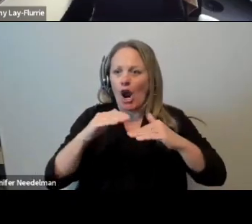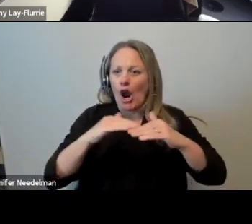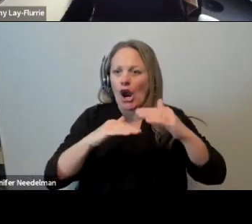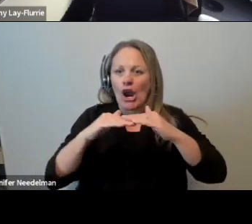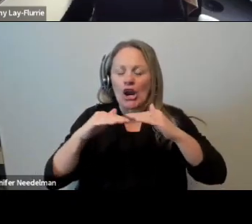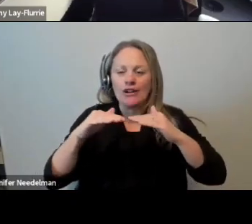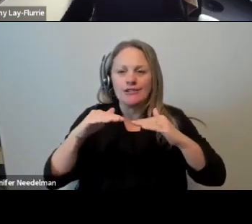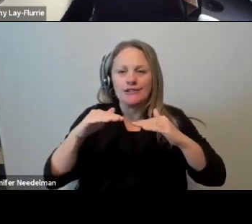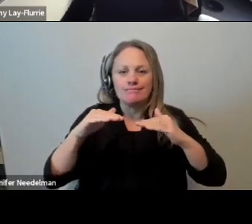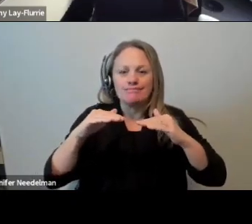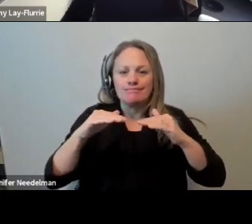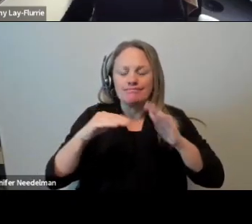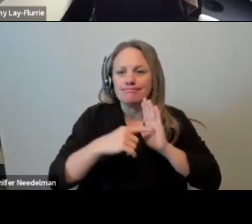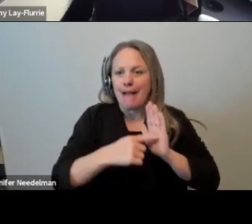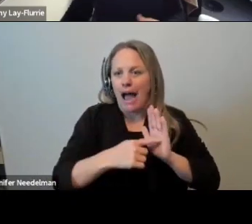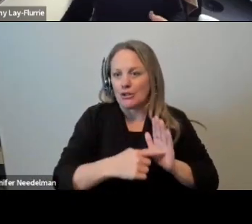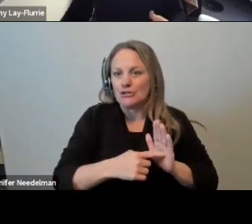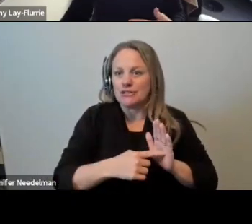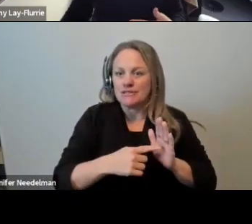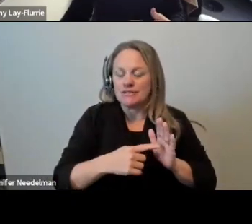So as we think about what does that mean,